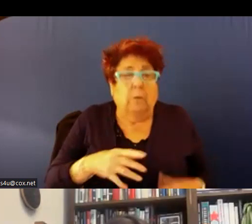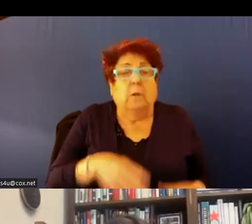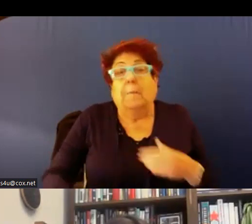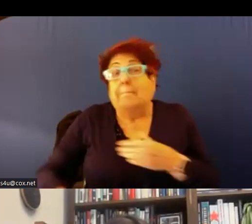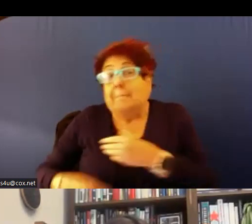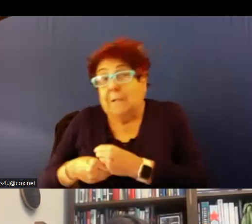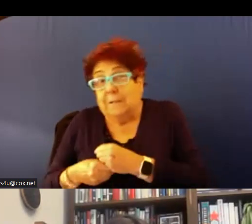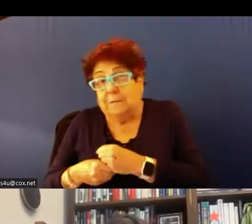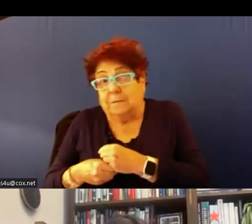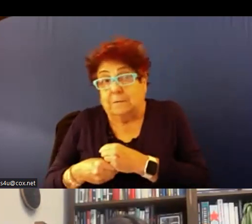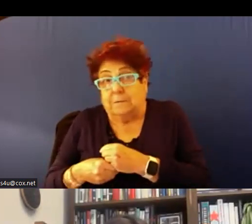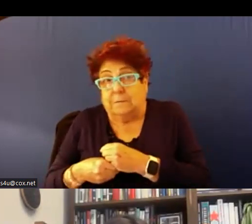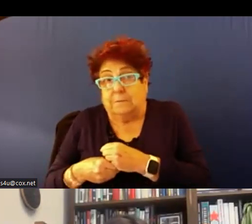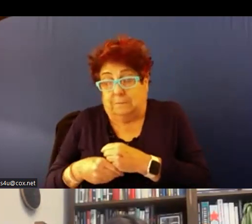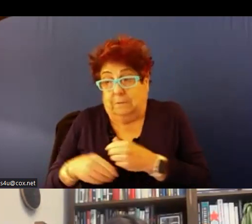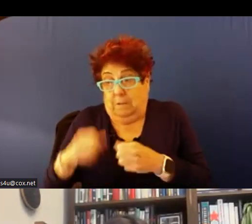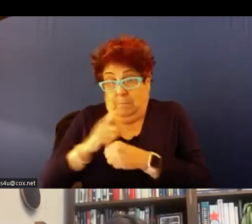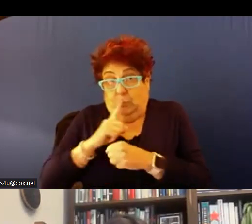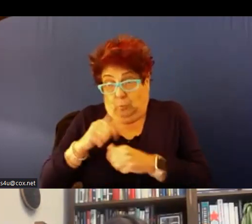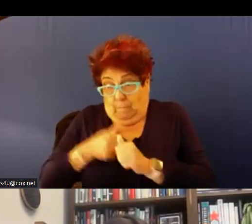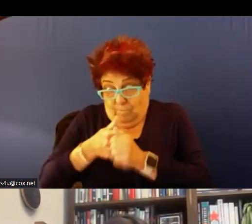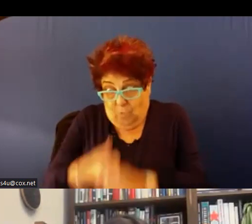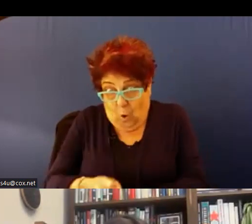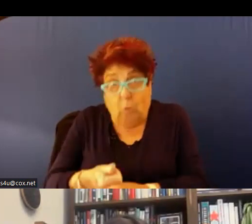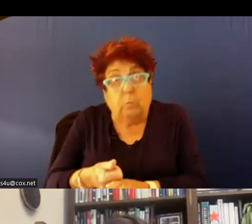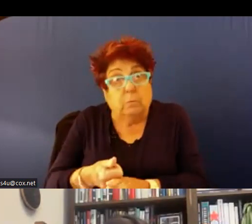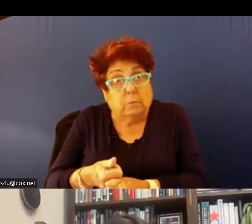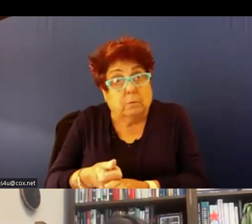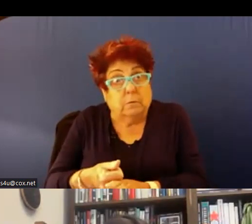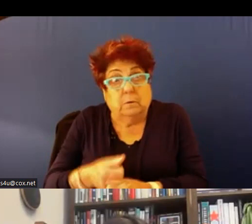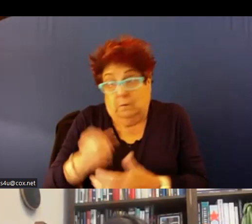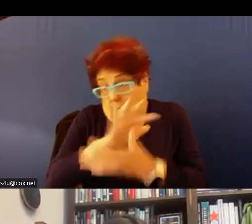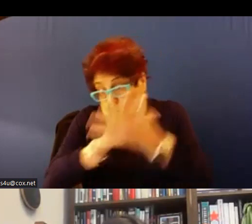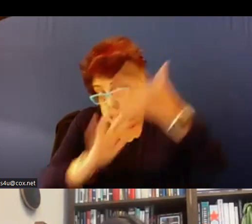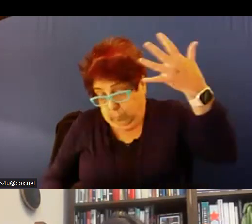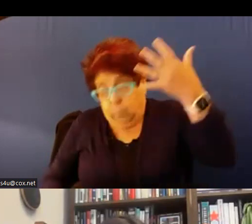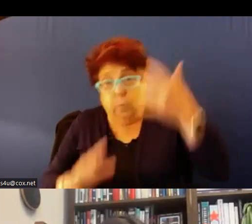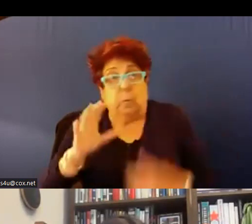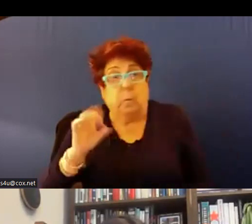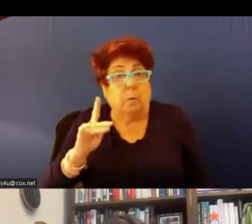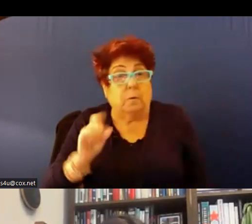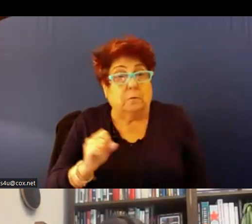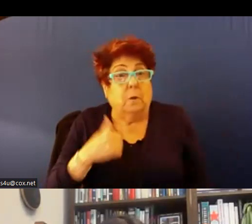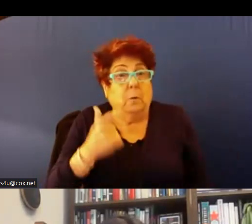codes and regulations on housing jurisdictions where we do rental and provide legal services